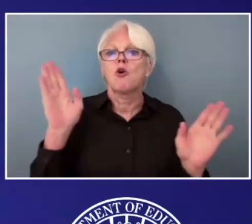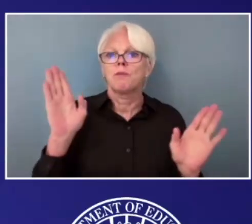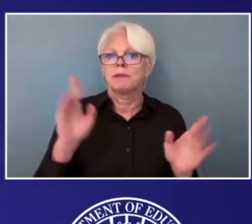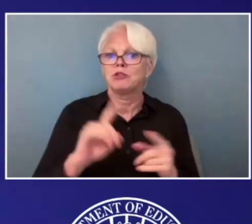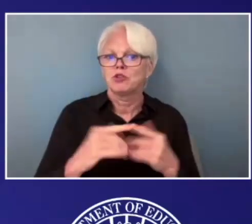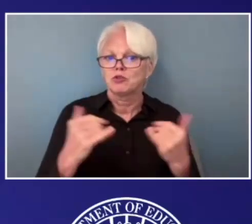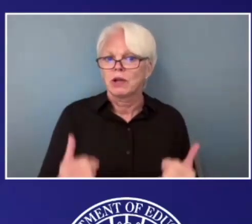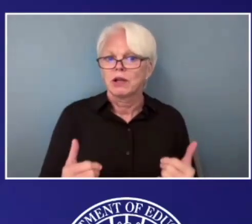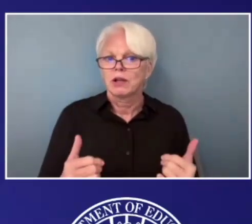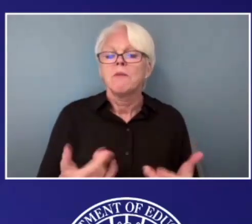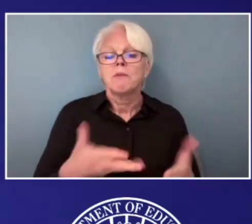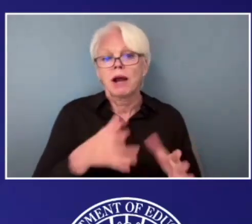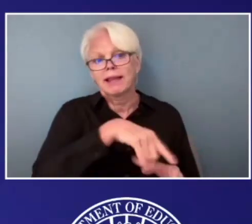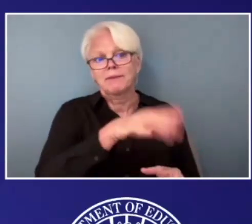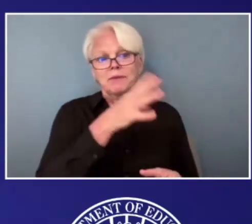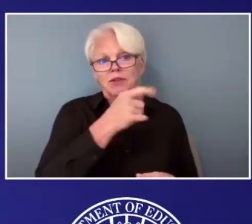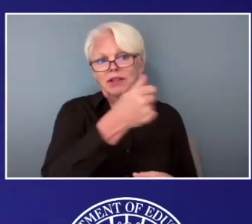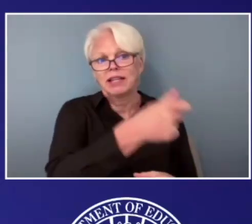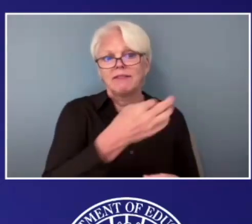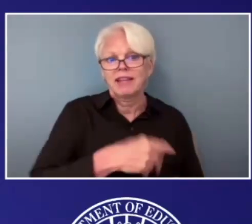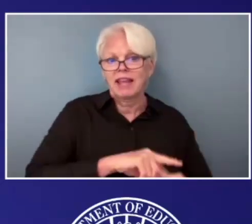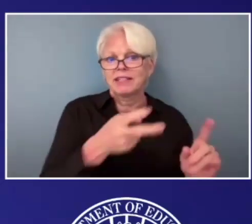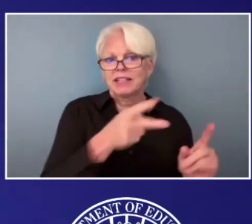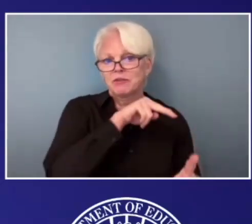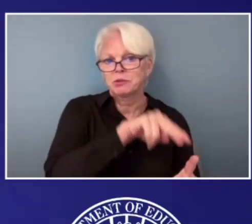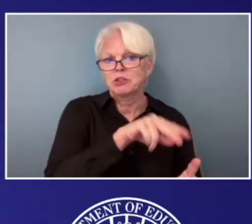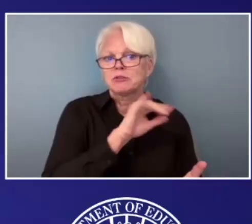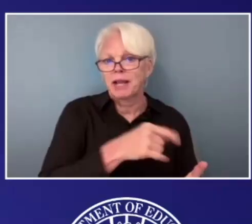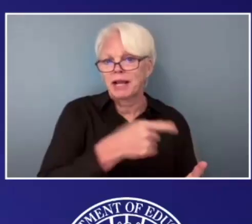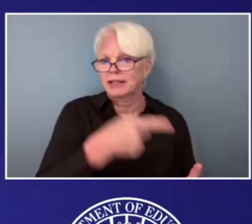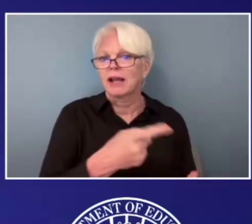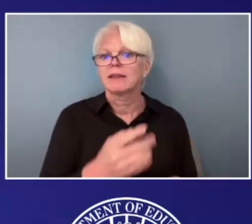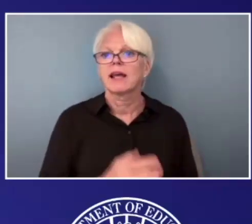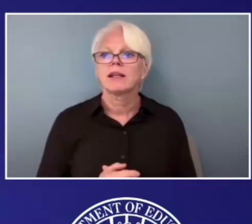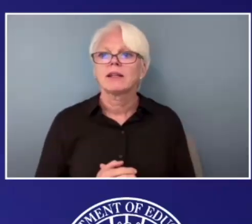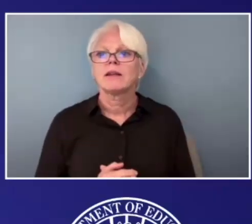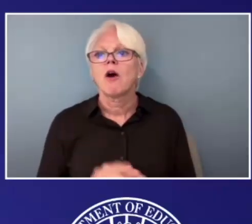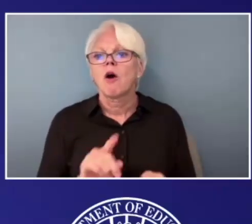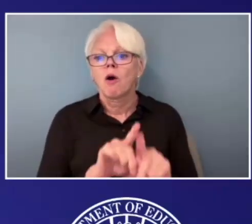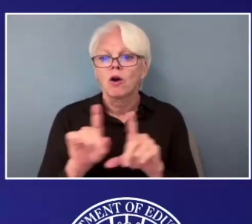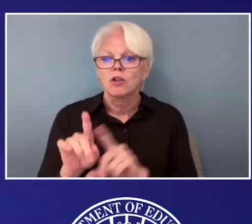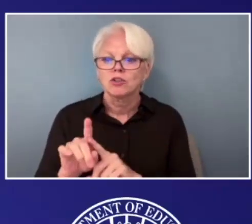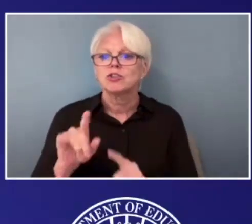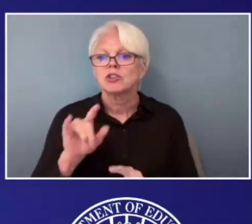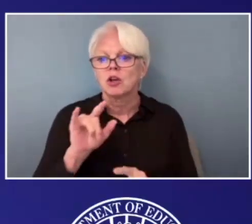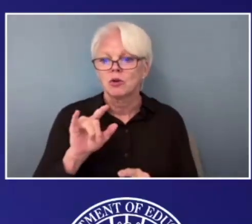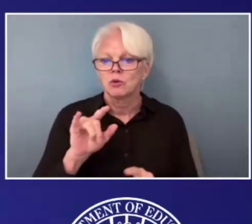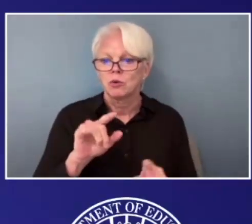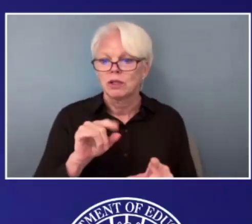themselves as well if they have a different perspective on the matter, as well as changing the minimum payment